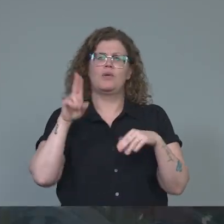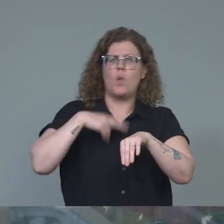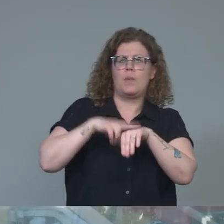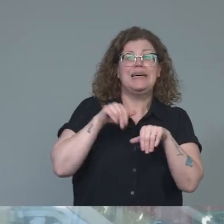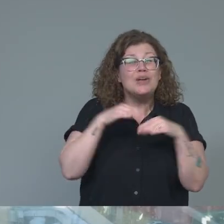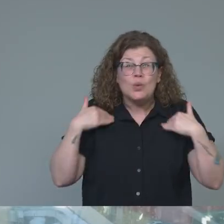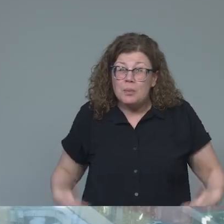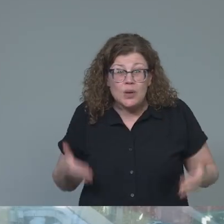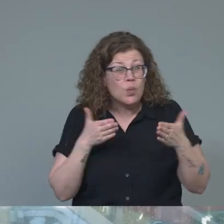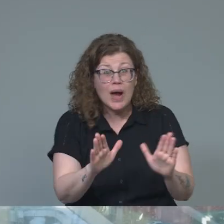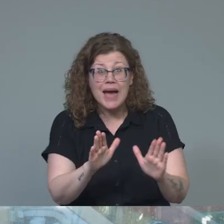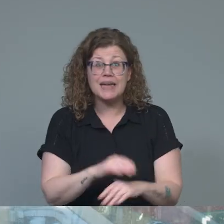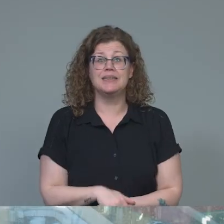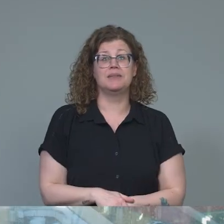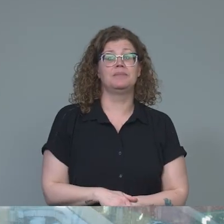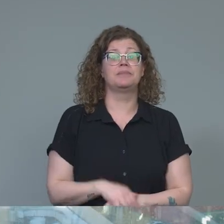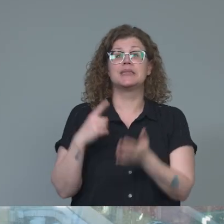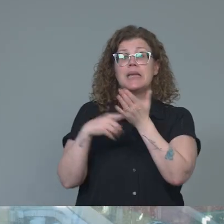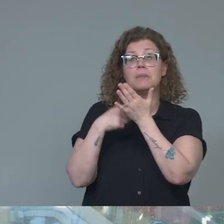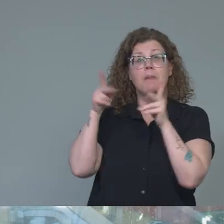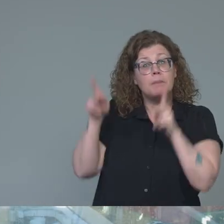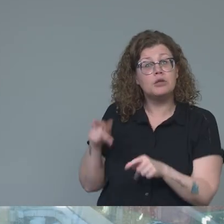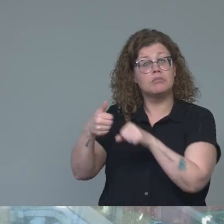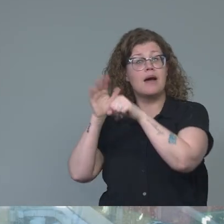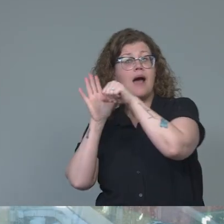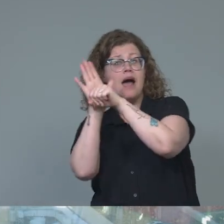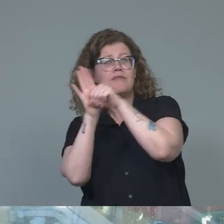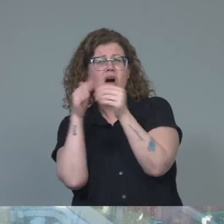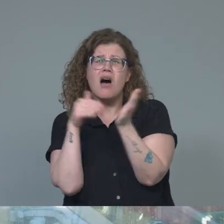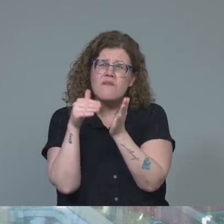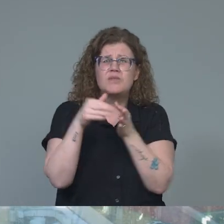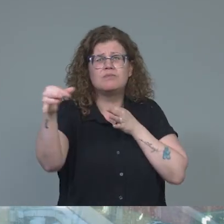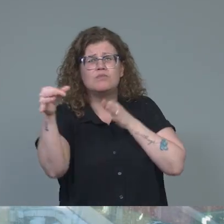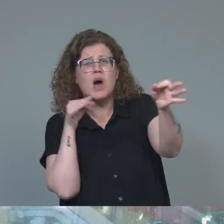To me, it's always been important to use art and activism together so that the messages